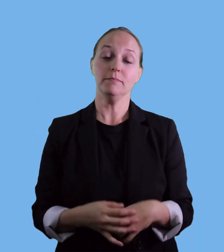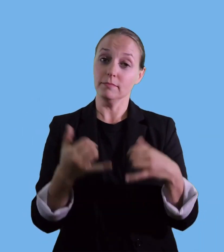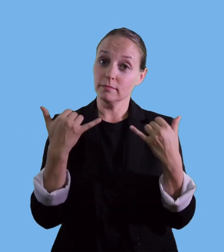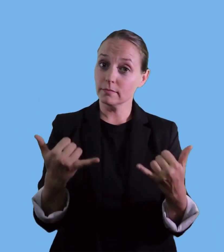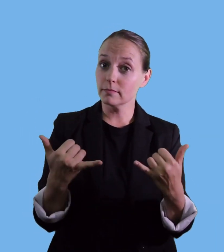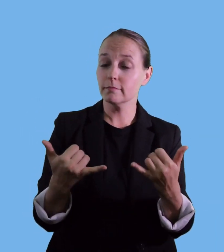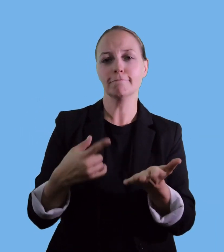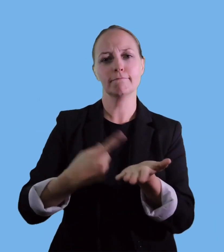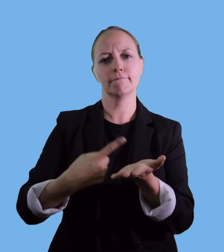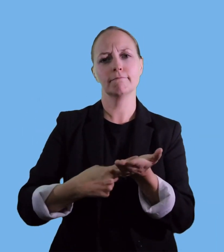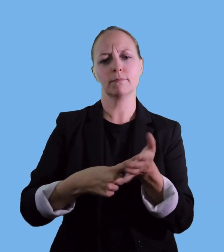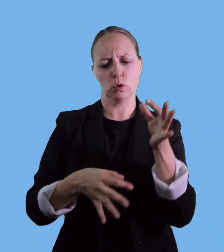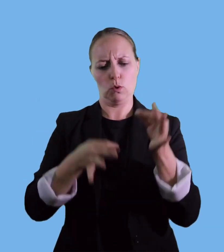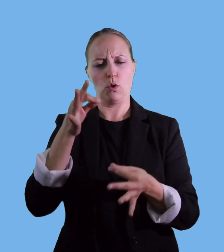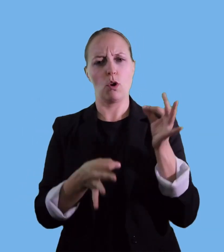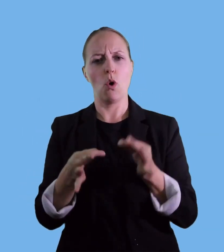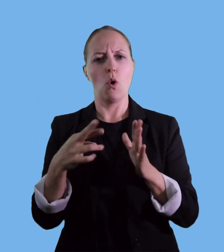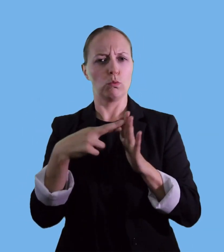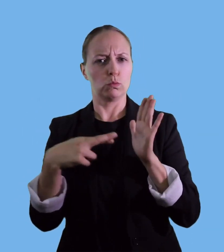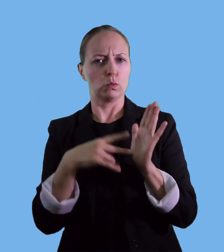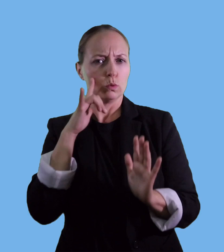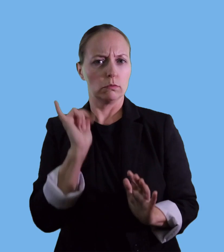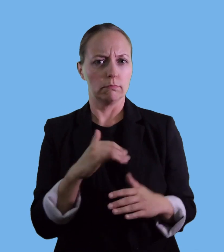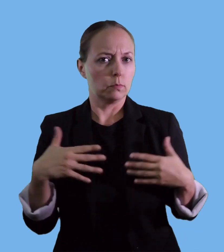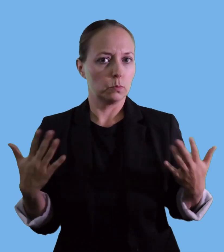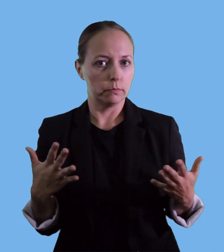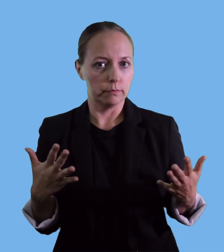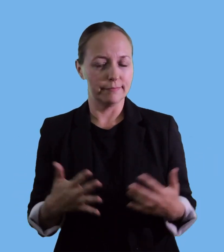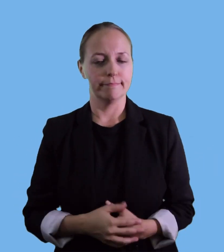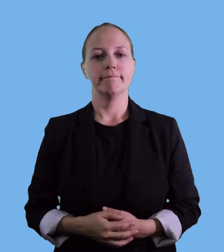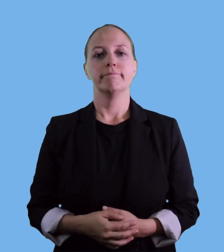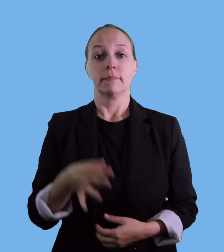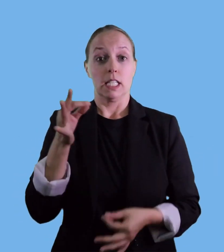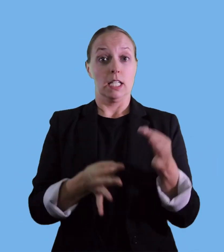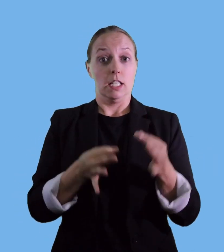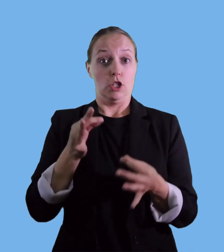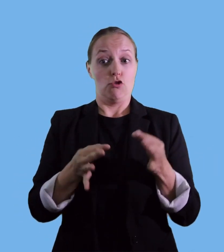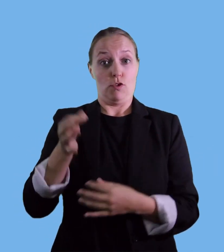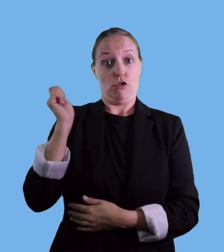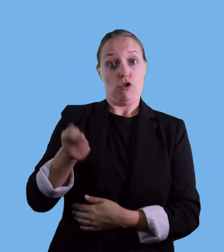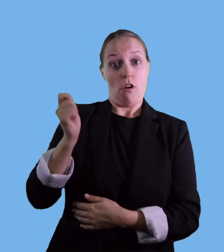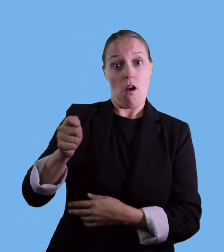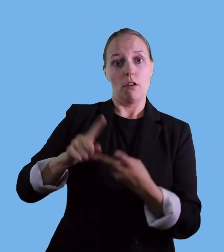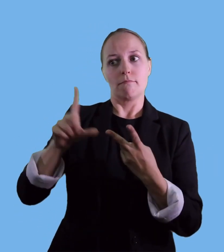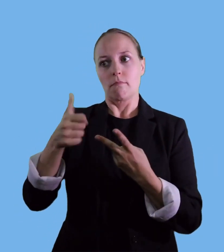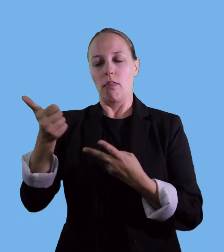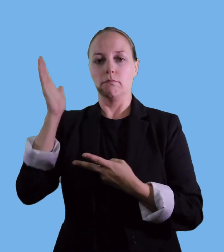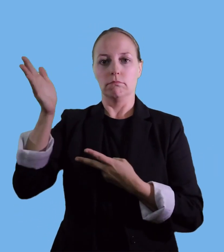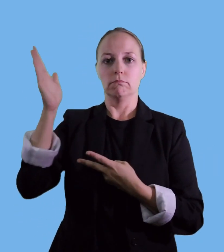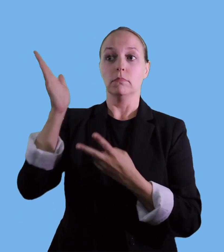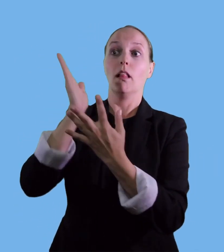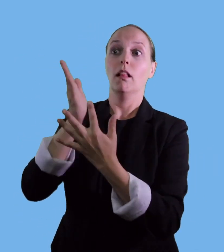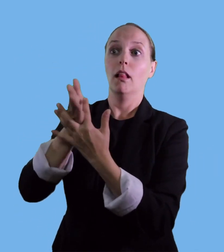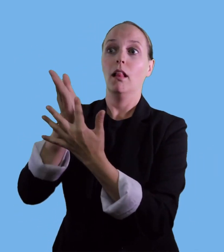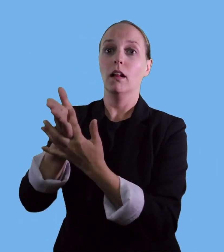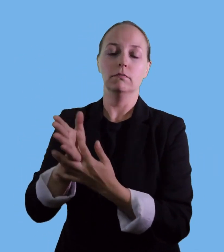Finally, let's cover some court decorum basics. Throughout the hearing, do not interrupt the judge or others